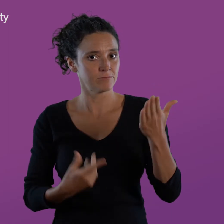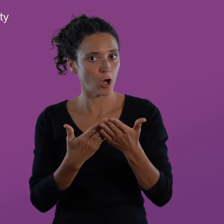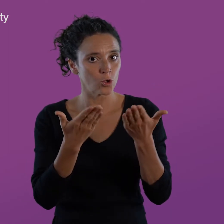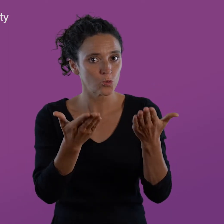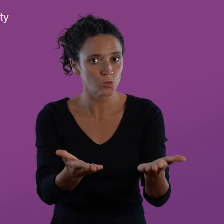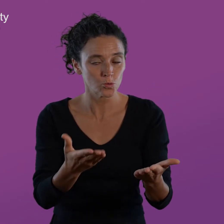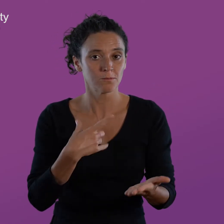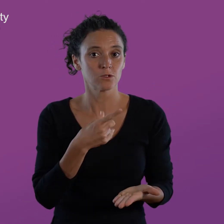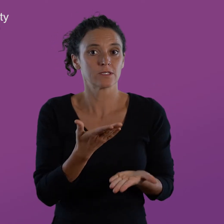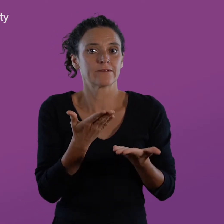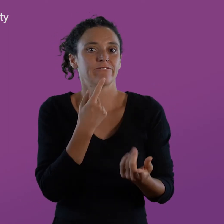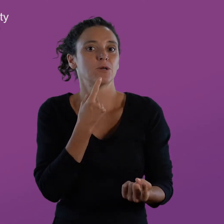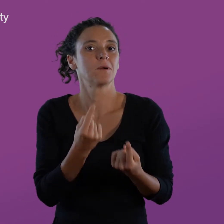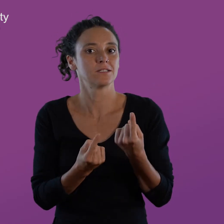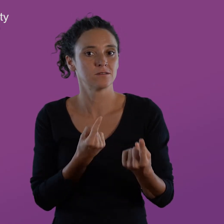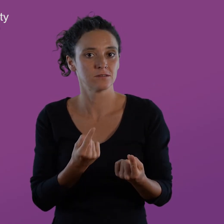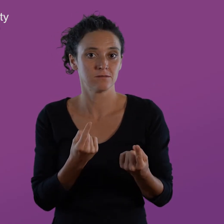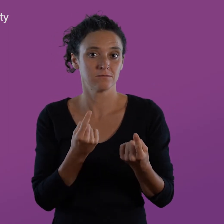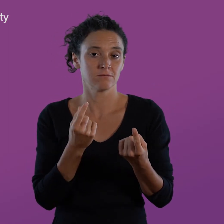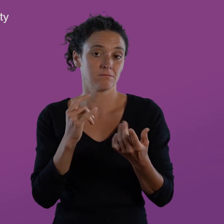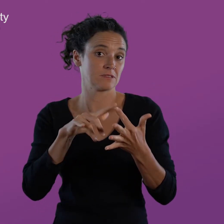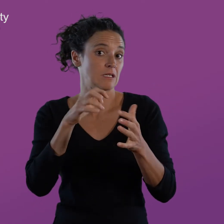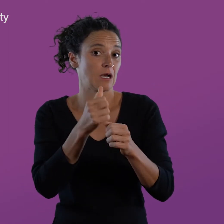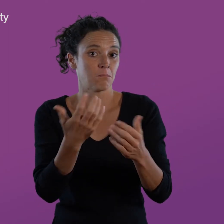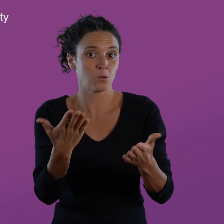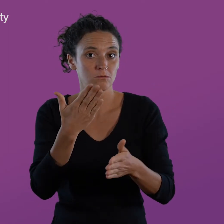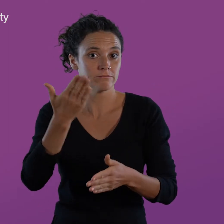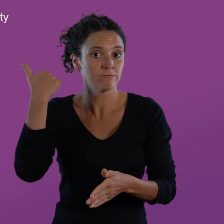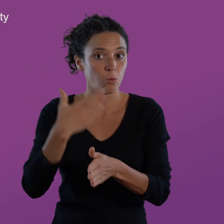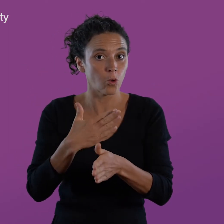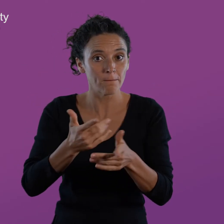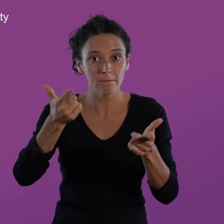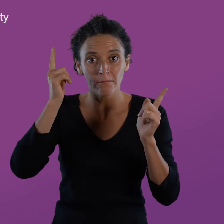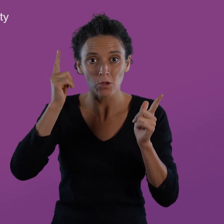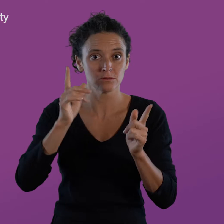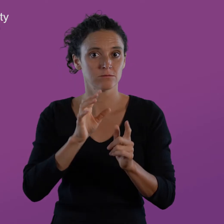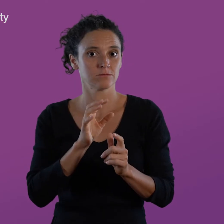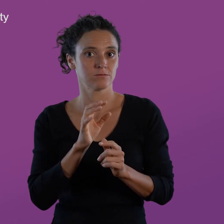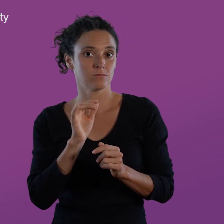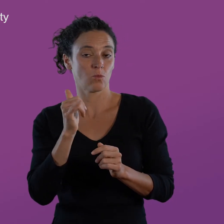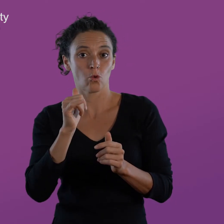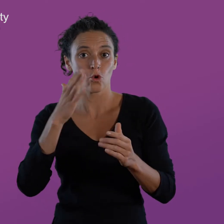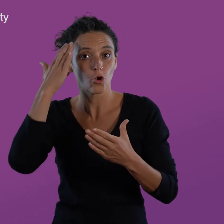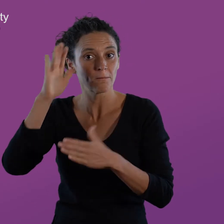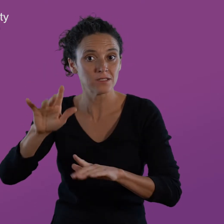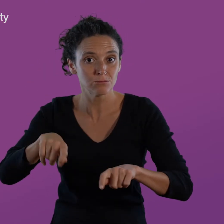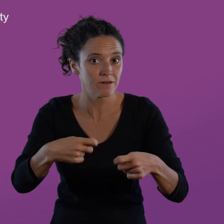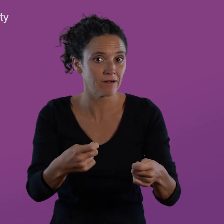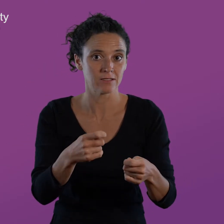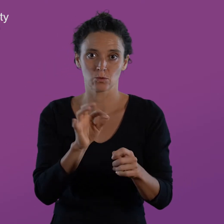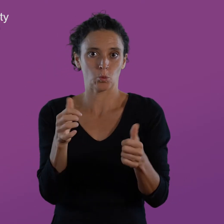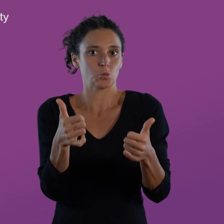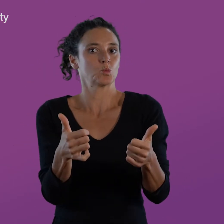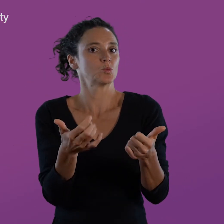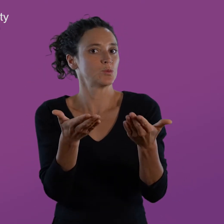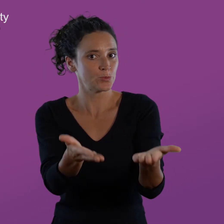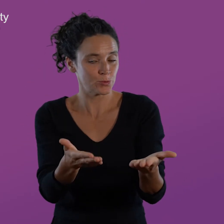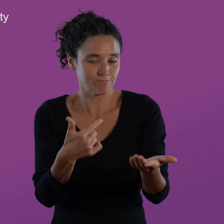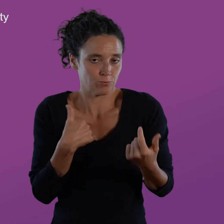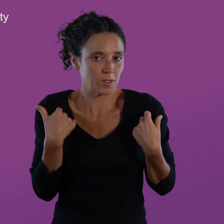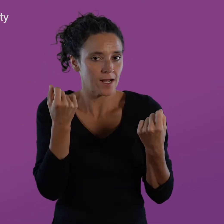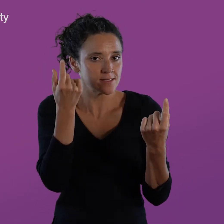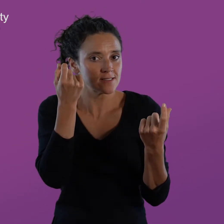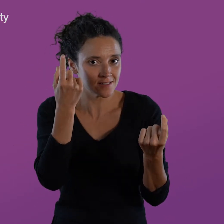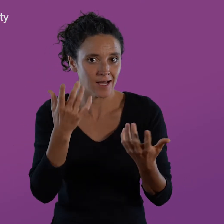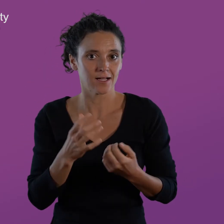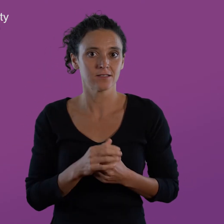for example if they make a submission that is critical of an employer or an accommodation provider.